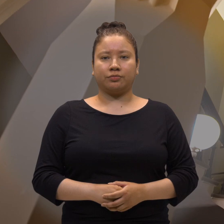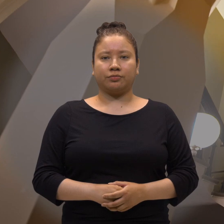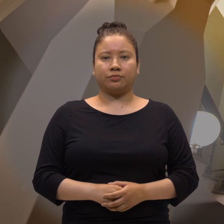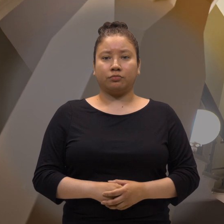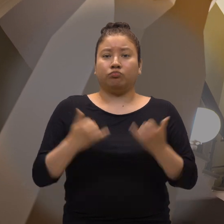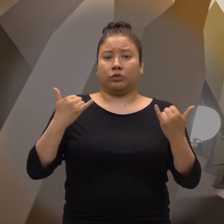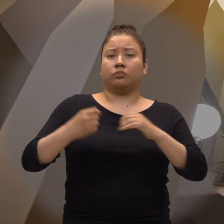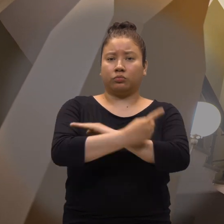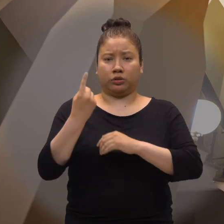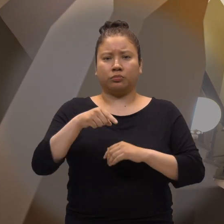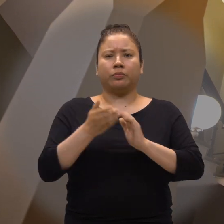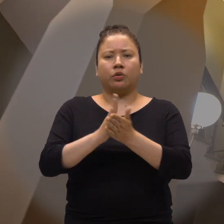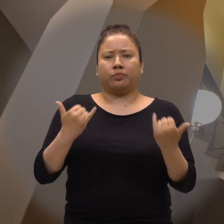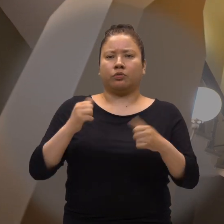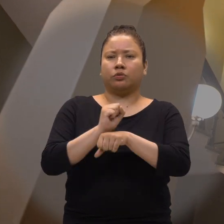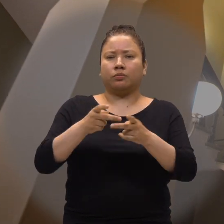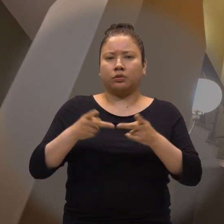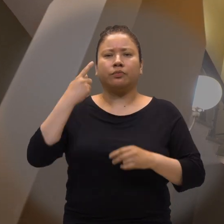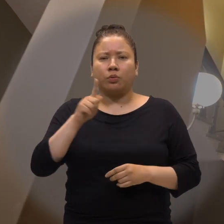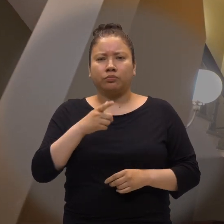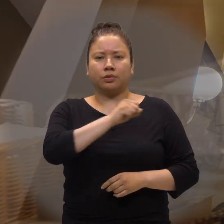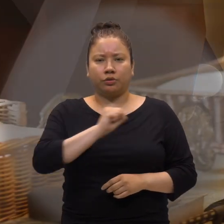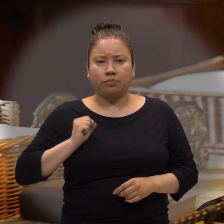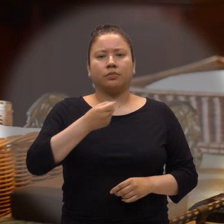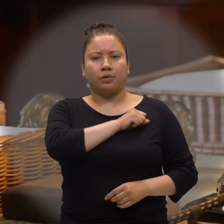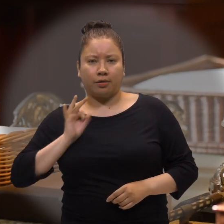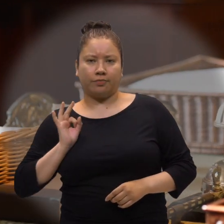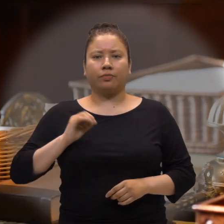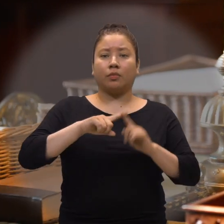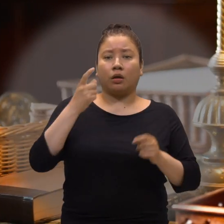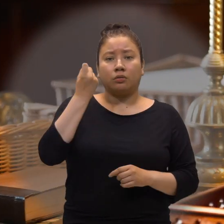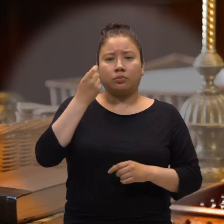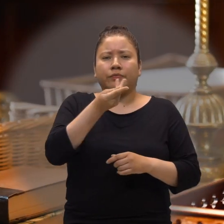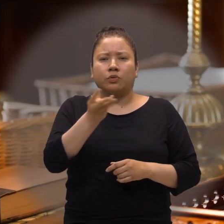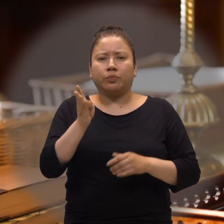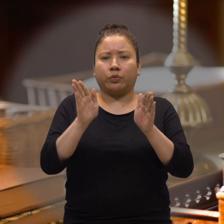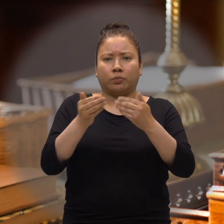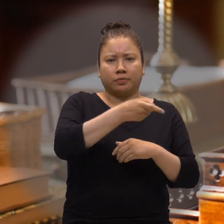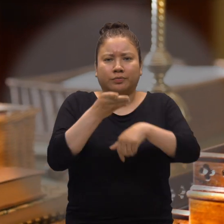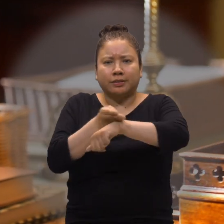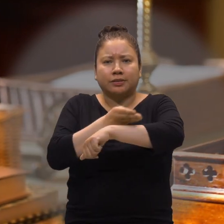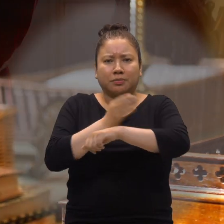Today, it is a modern workplace for senators and their staff. But several rooms have been restored to their former state.